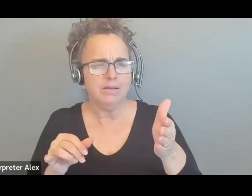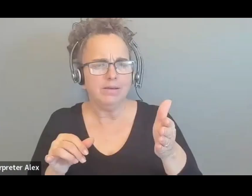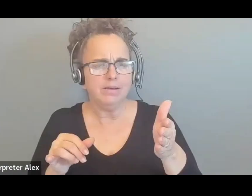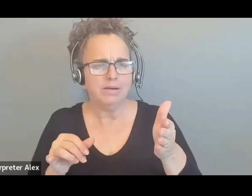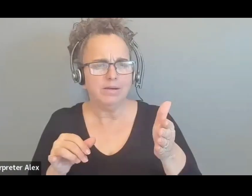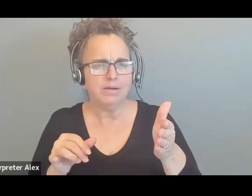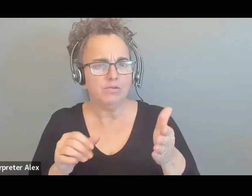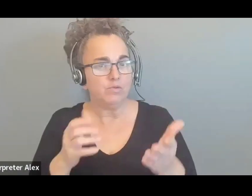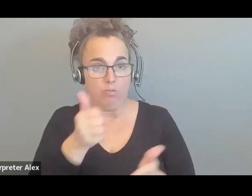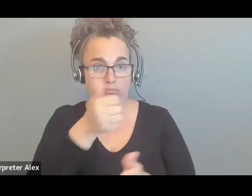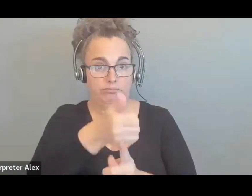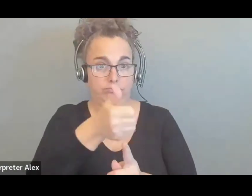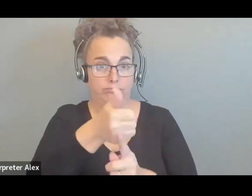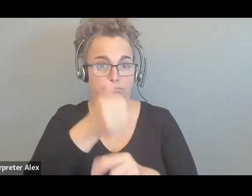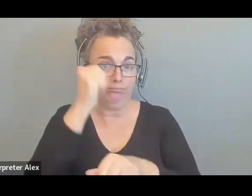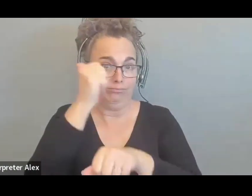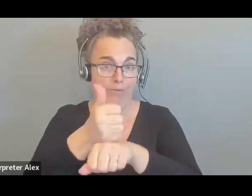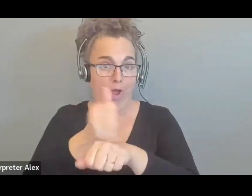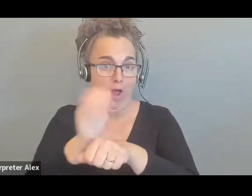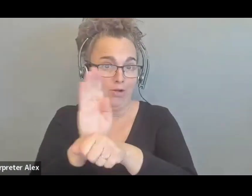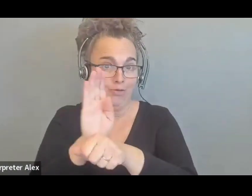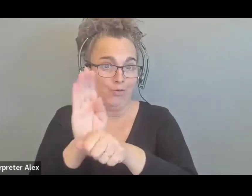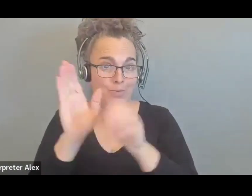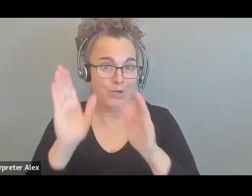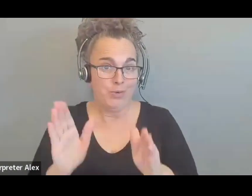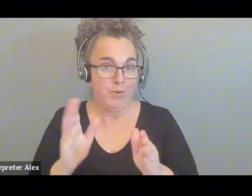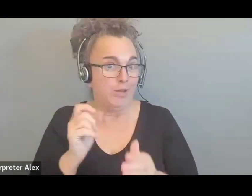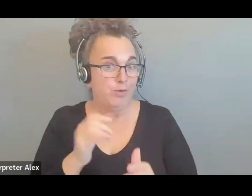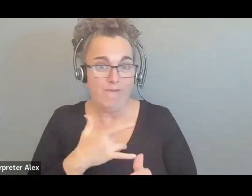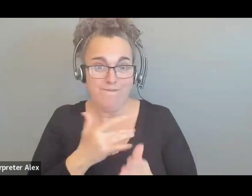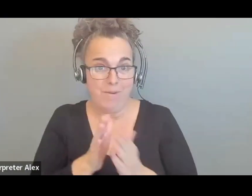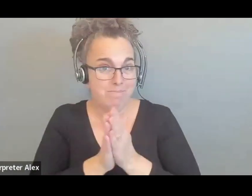an entrepreneur who's passionate about something, wants